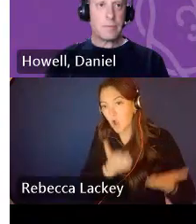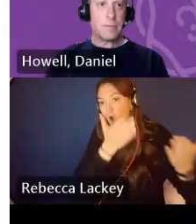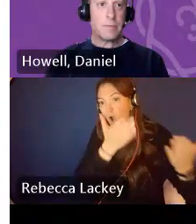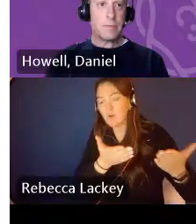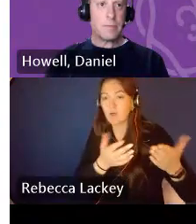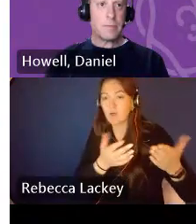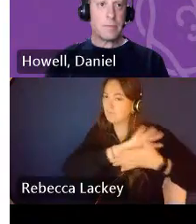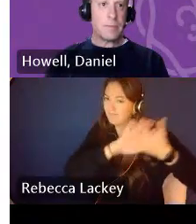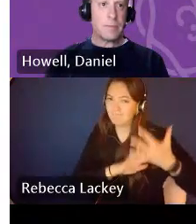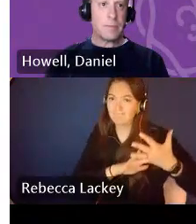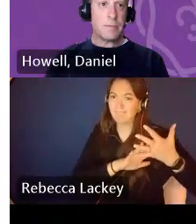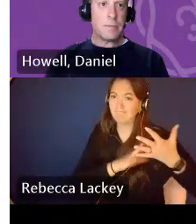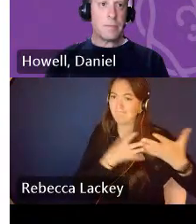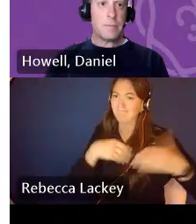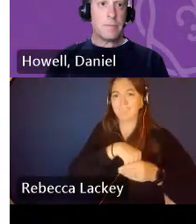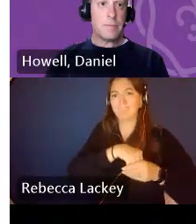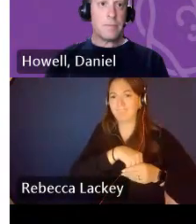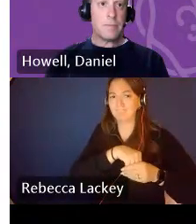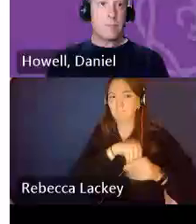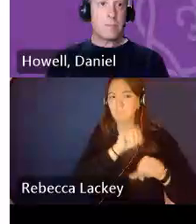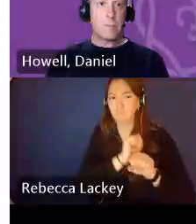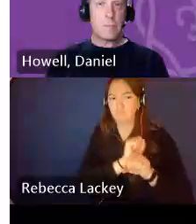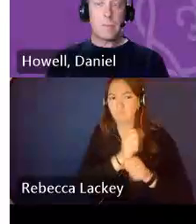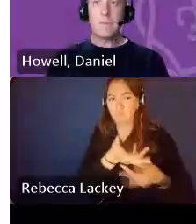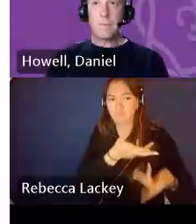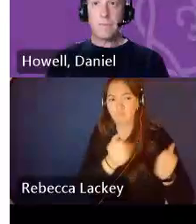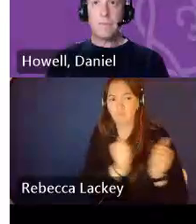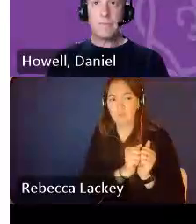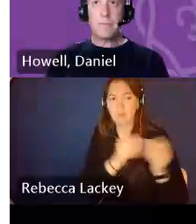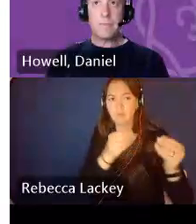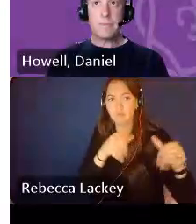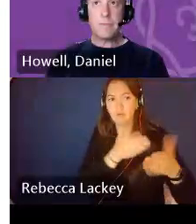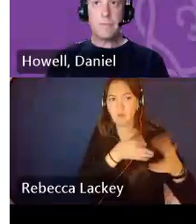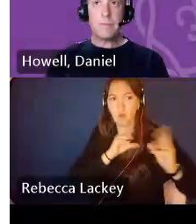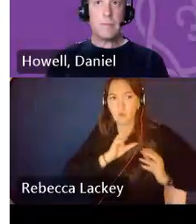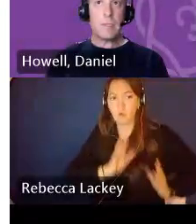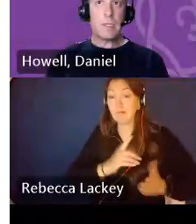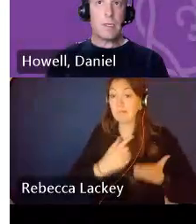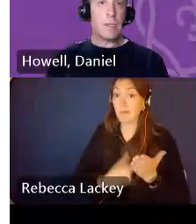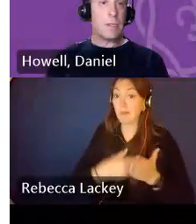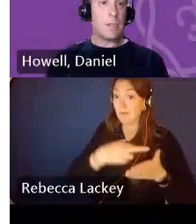number of steps in uh in working with property owners and sometimes they result in a donation